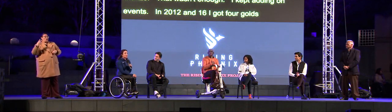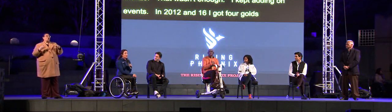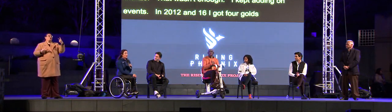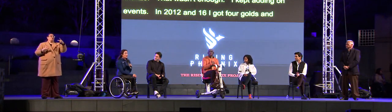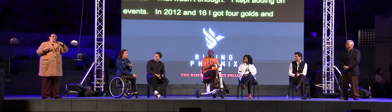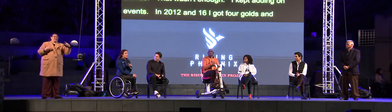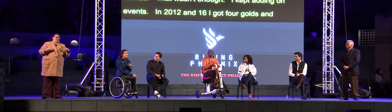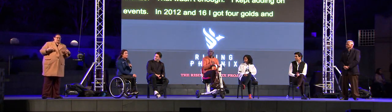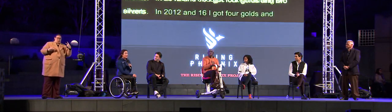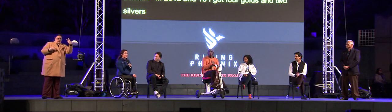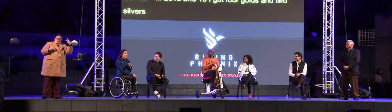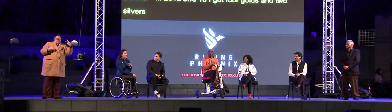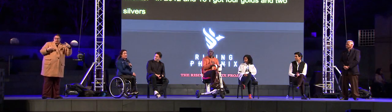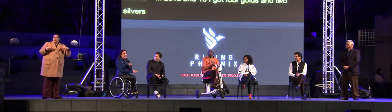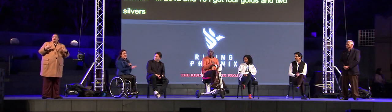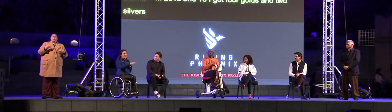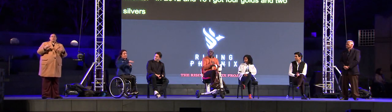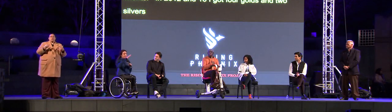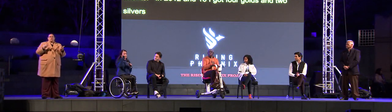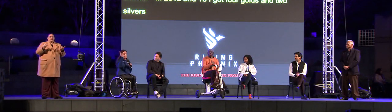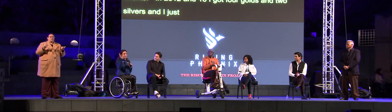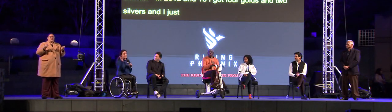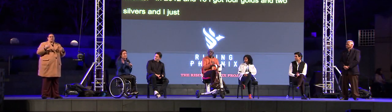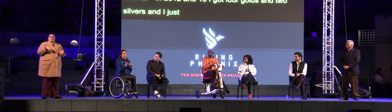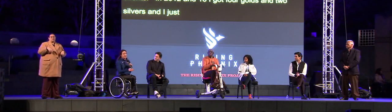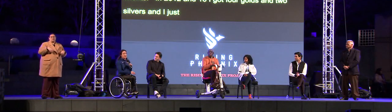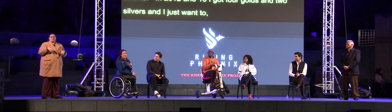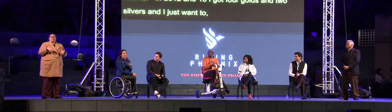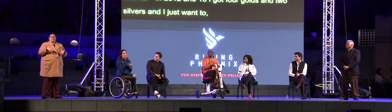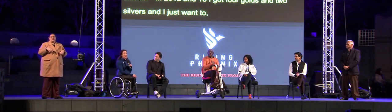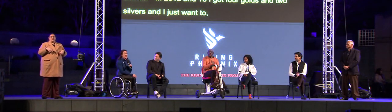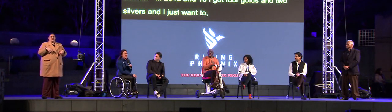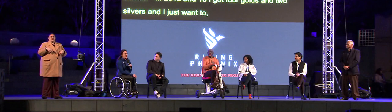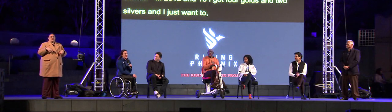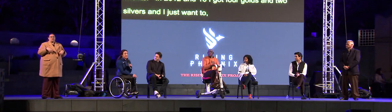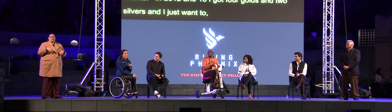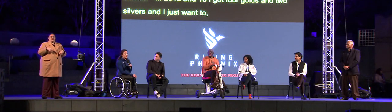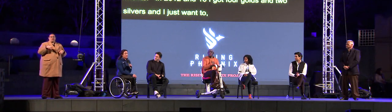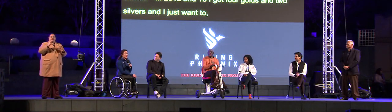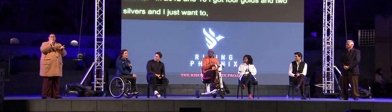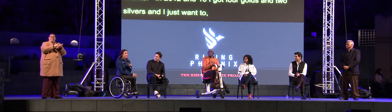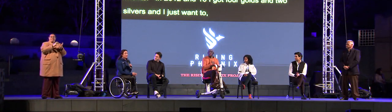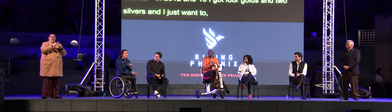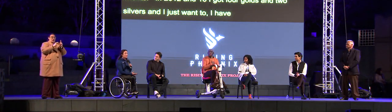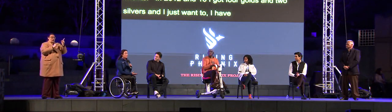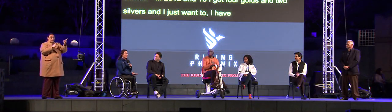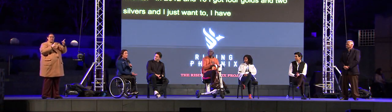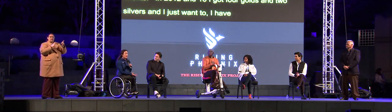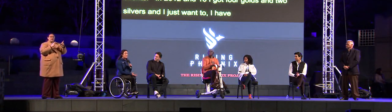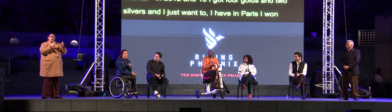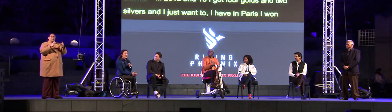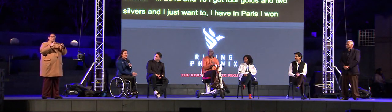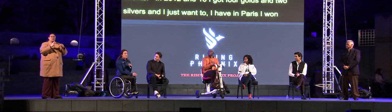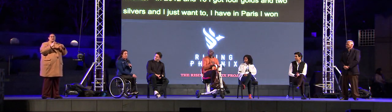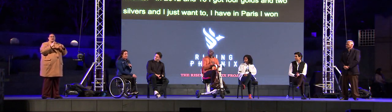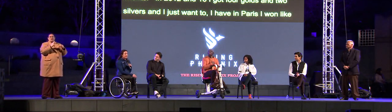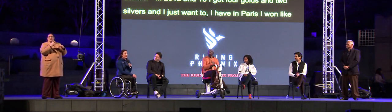and I just want to-- in Paris, I want to get four or five medals more,